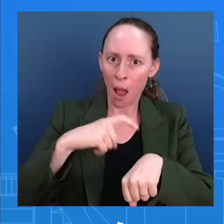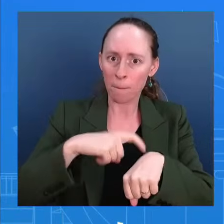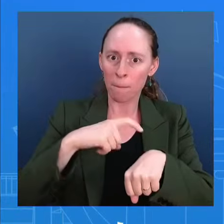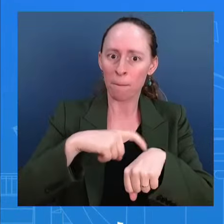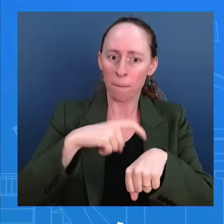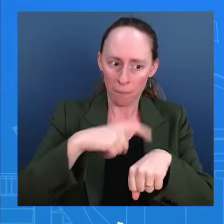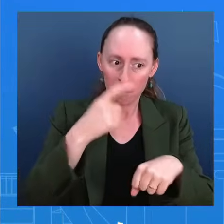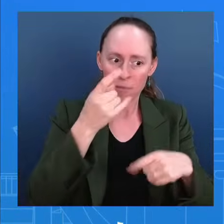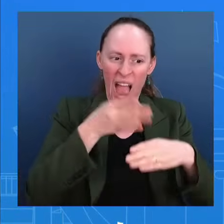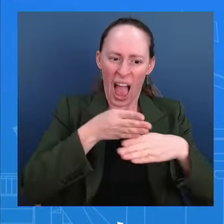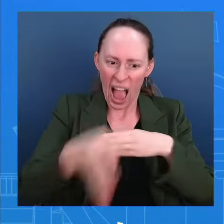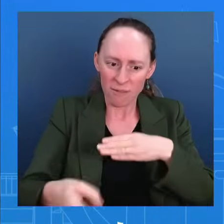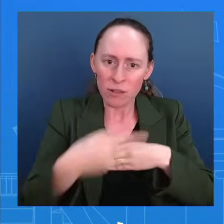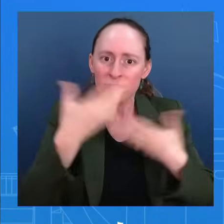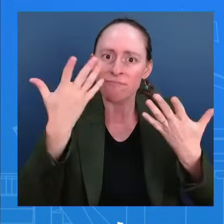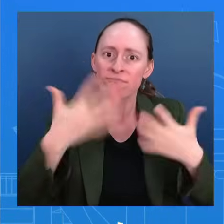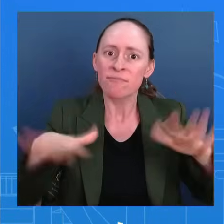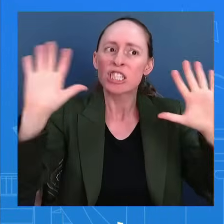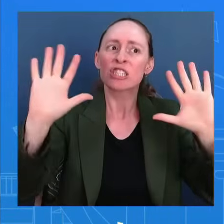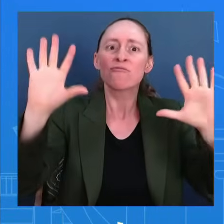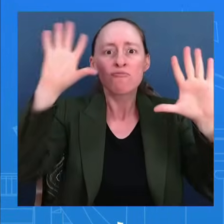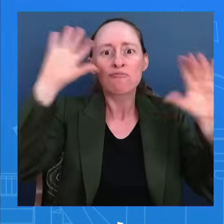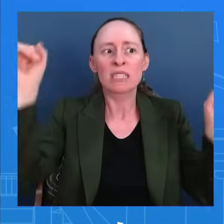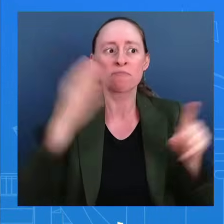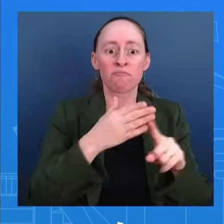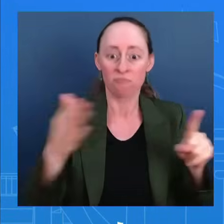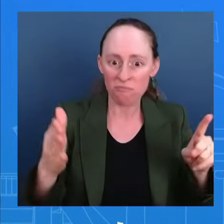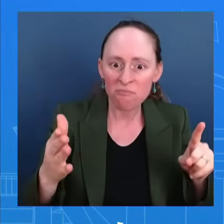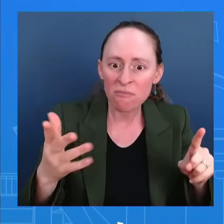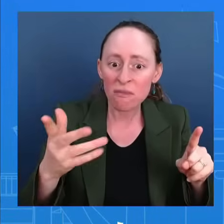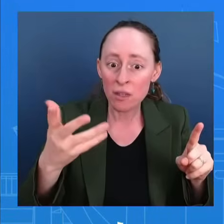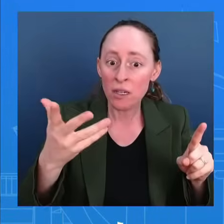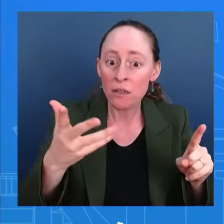I certainly can't confirm any of those calls from here, but it if --